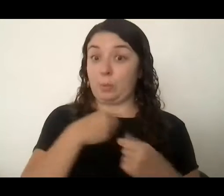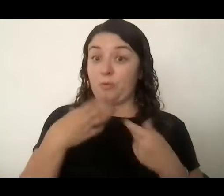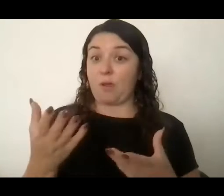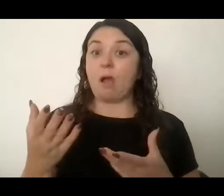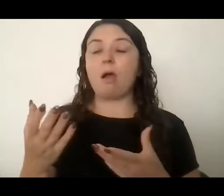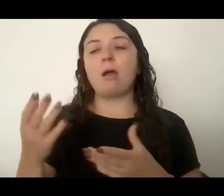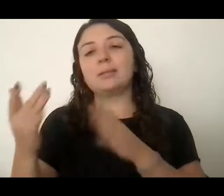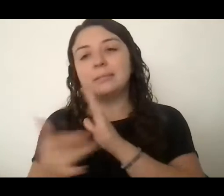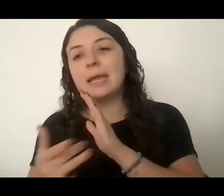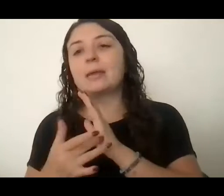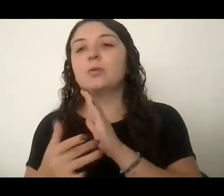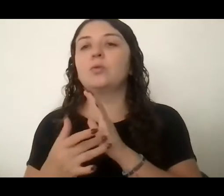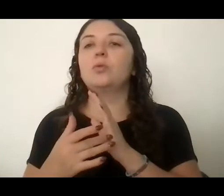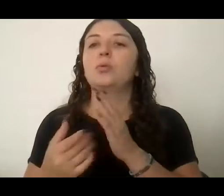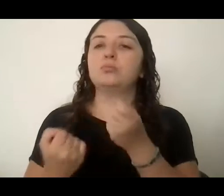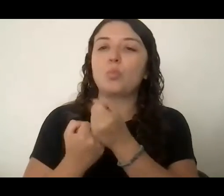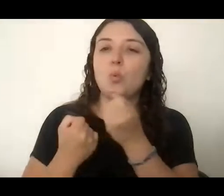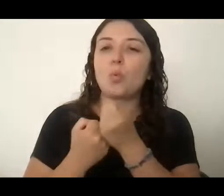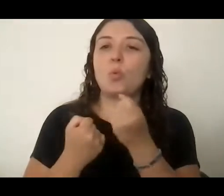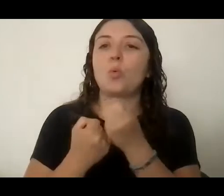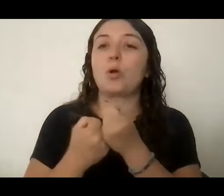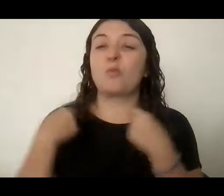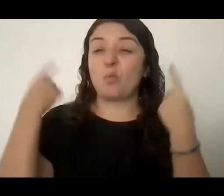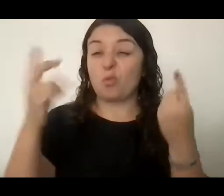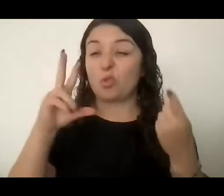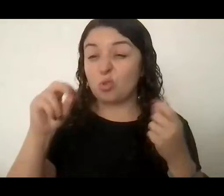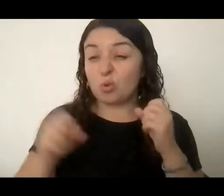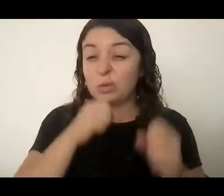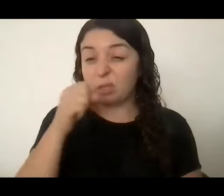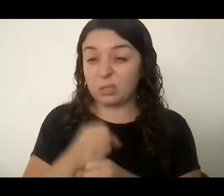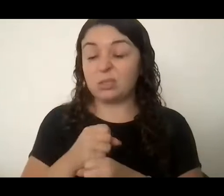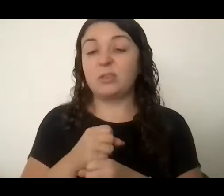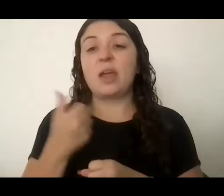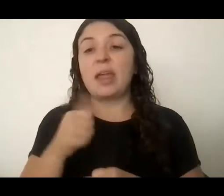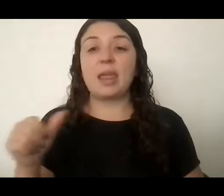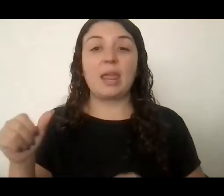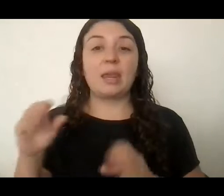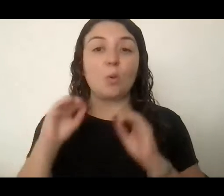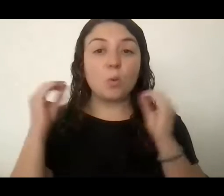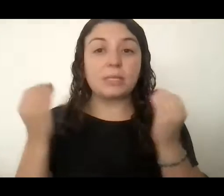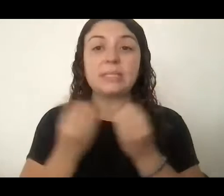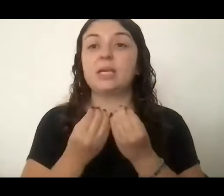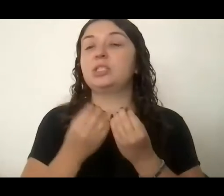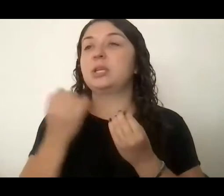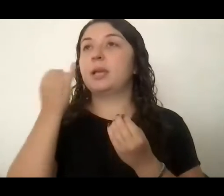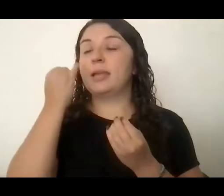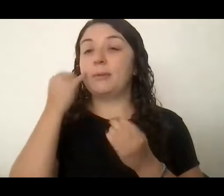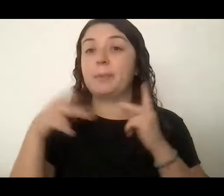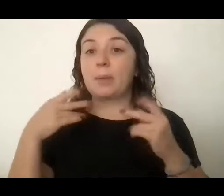for over 30 years to organizations who provide support to people with disabilities across the